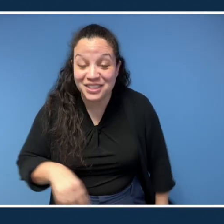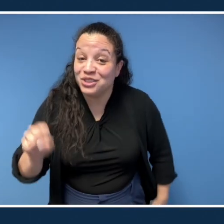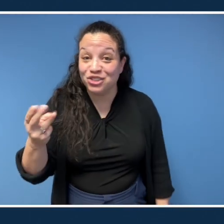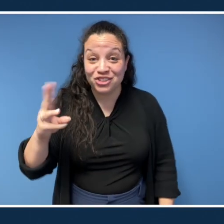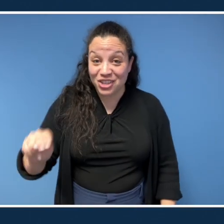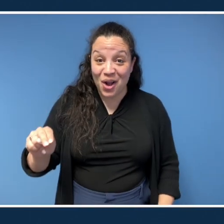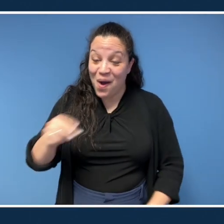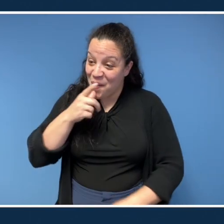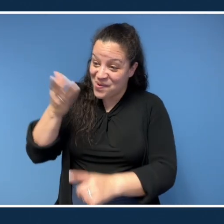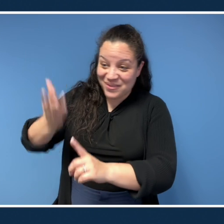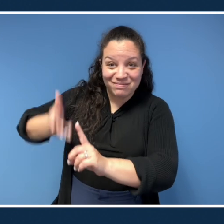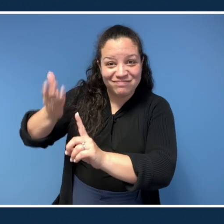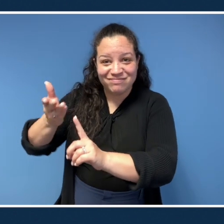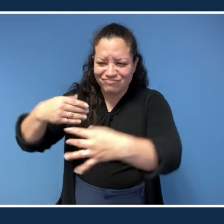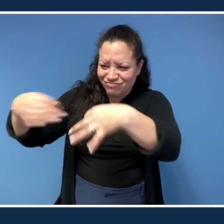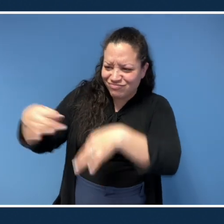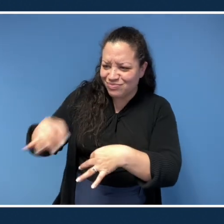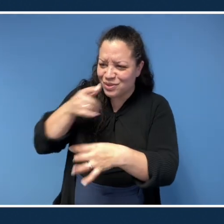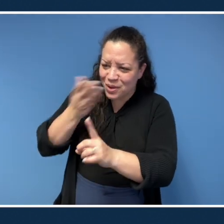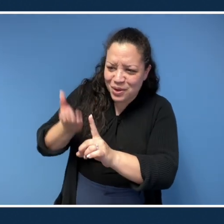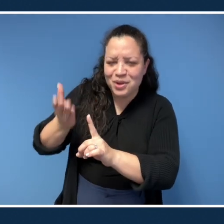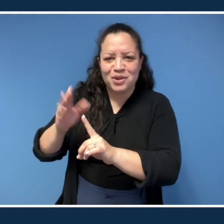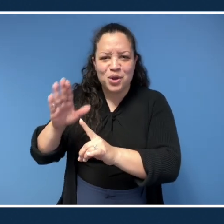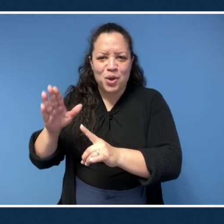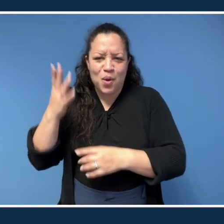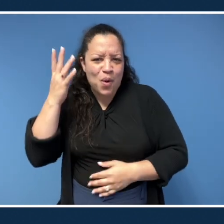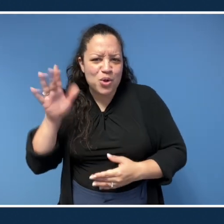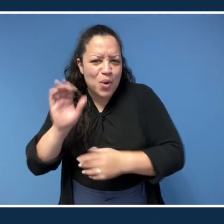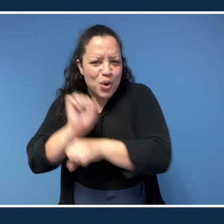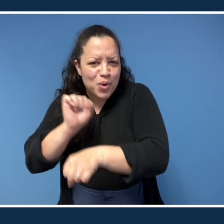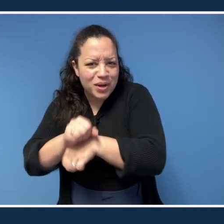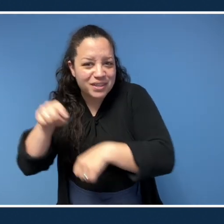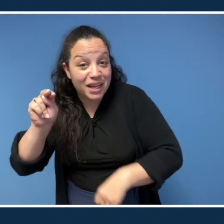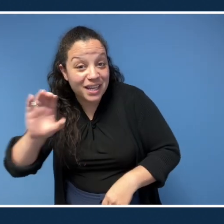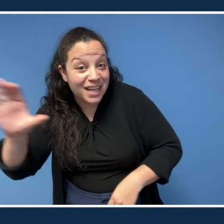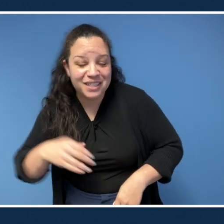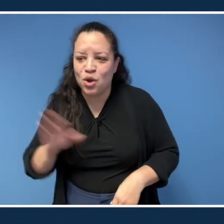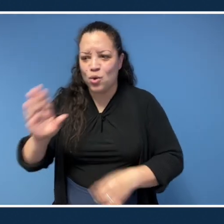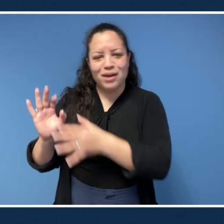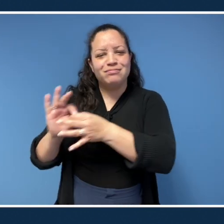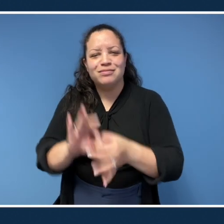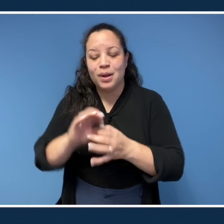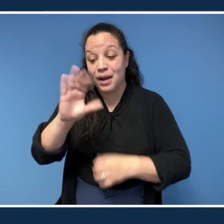let's get to know you a little bit. Tell us about yourself. What guides your work here at NSCC, your connection to the African Nova